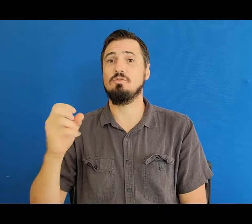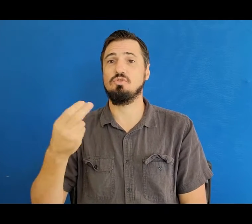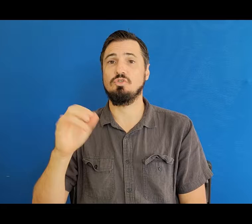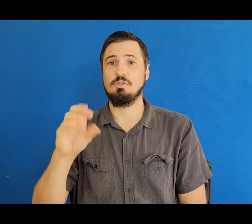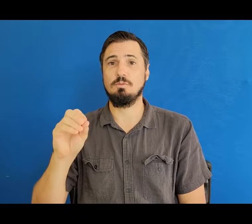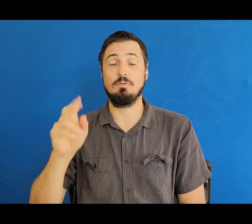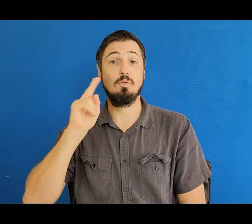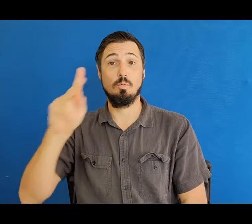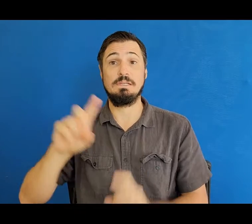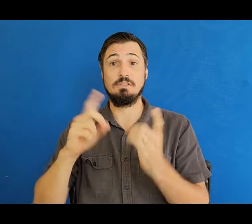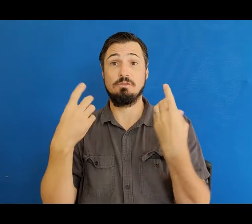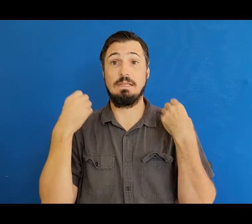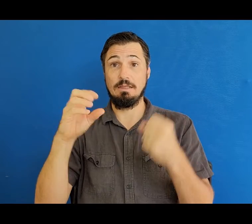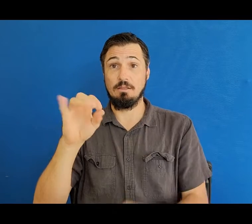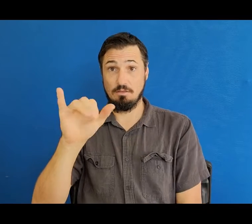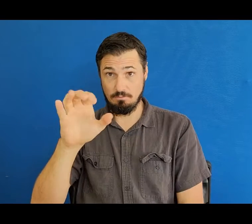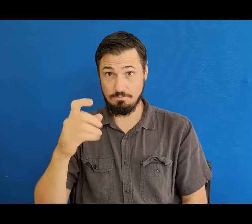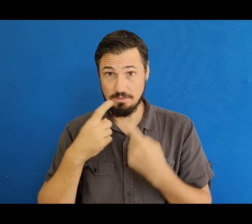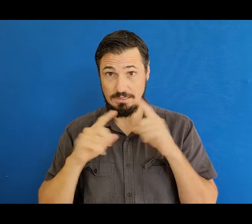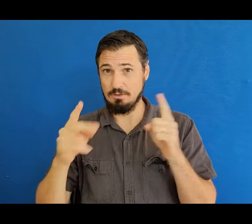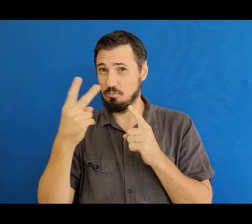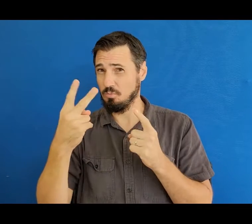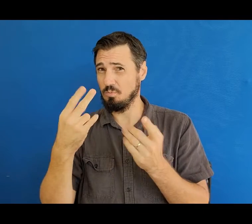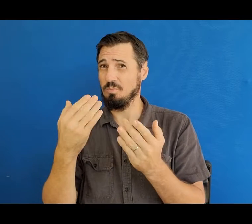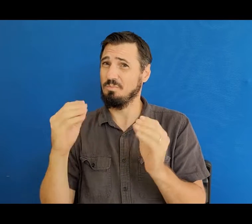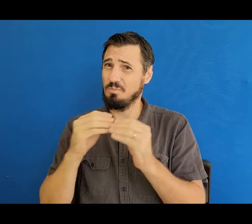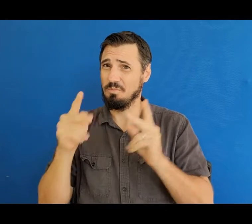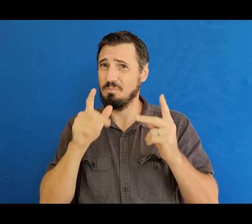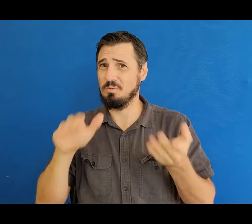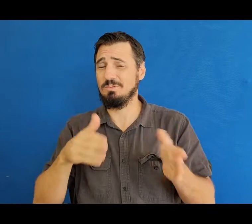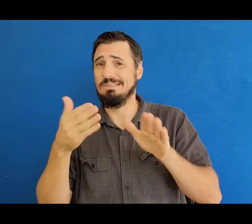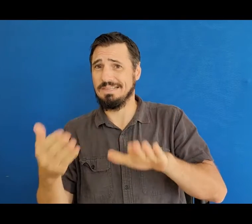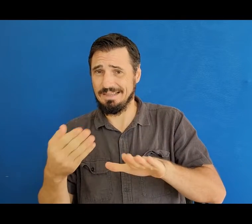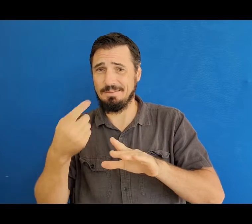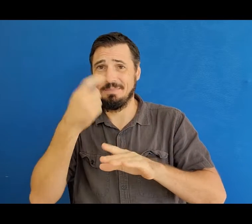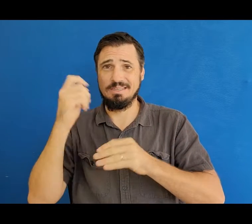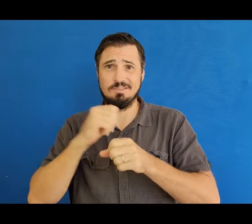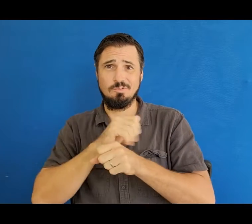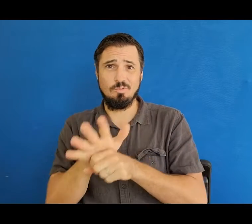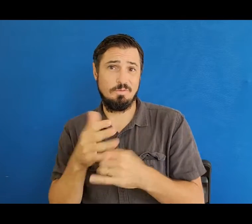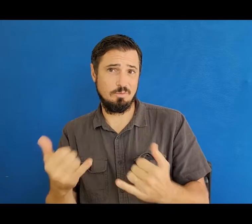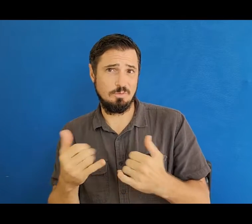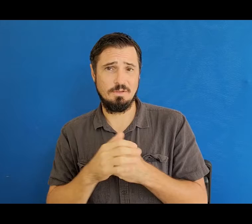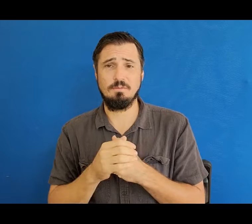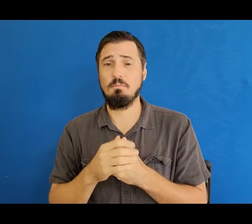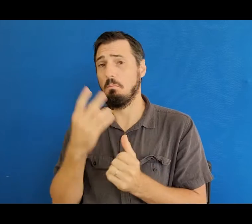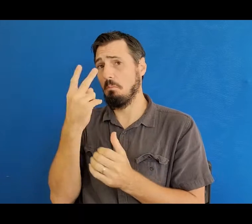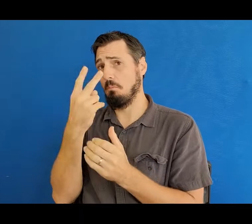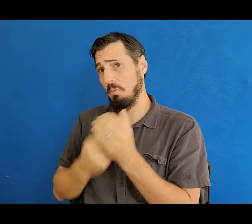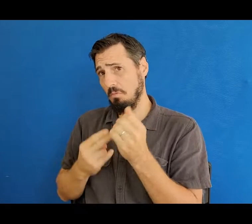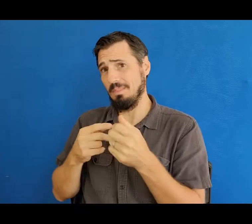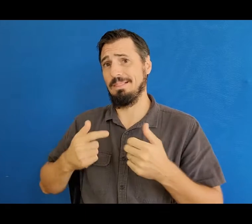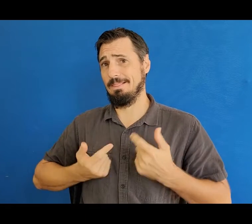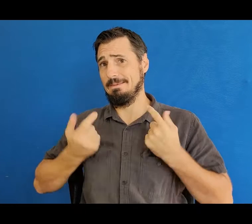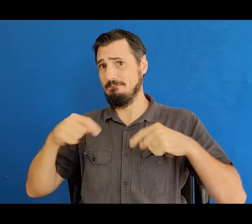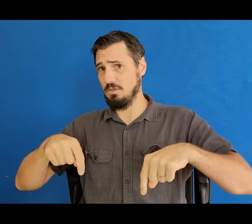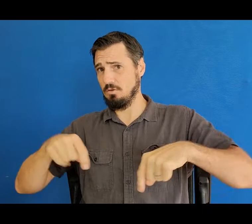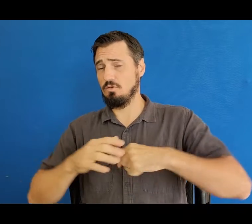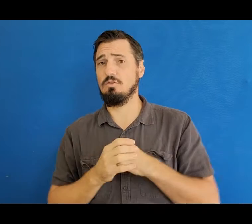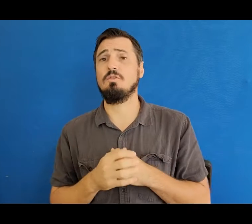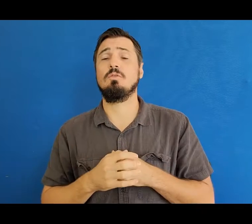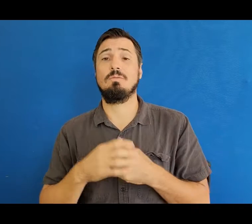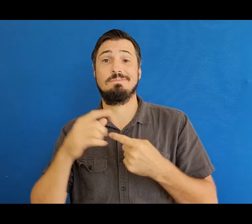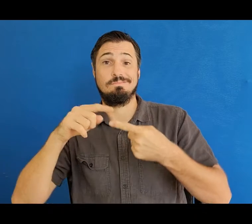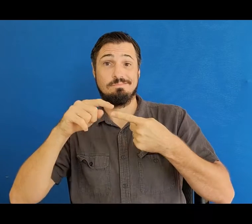The Kauai District Health Office is announcing two new fatalities from COVID-19 today. Both of them were Kauai residents